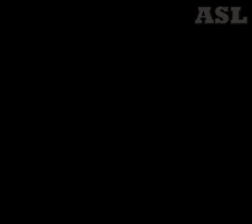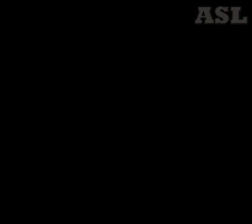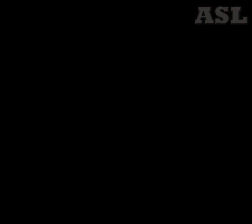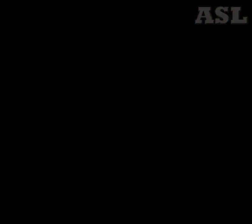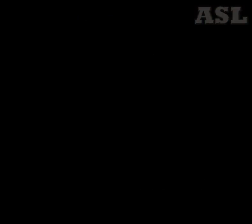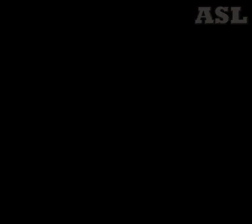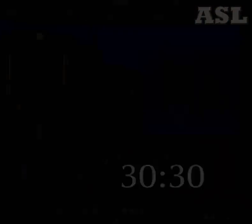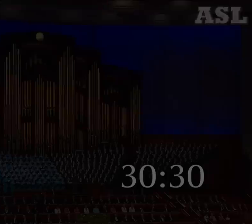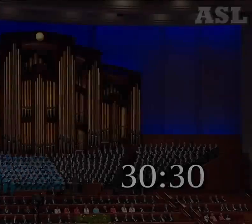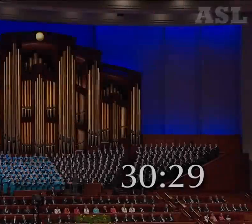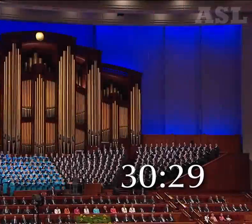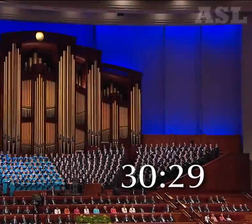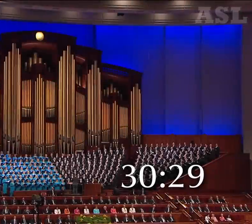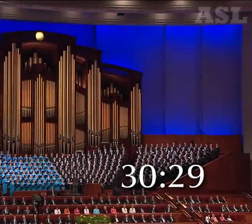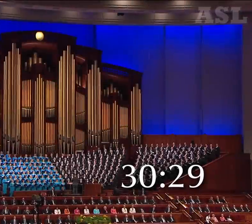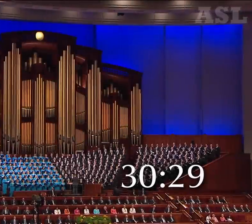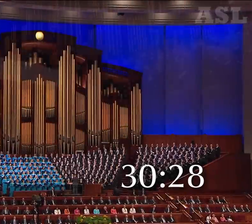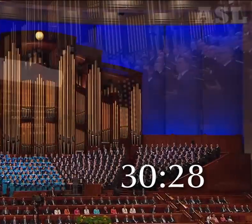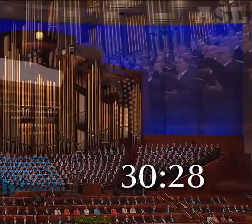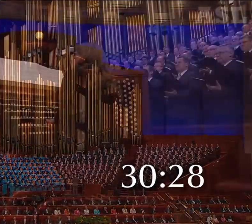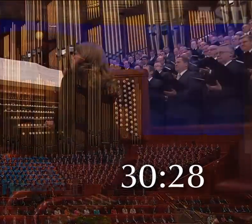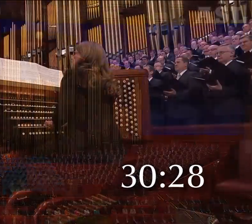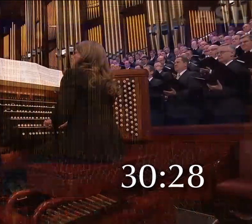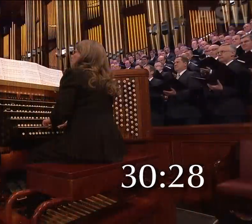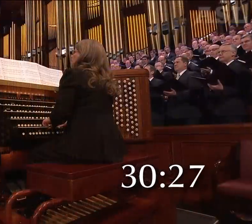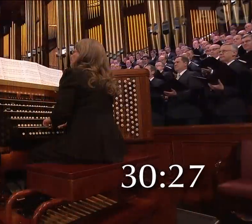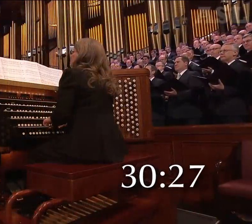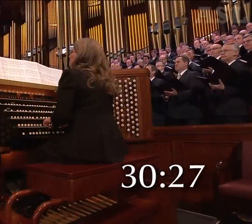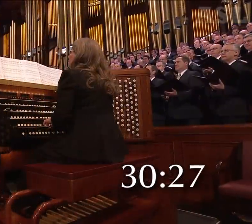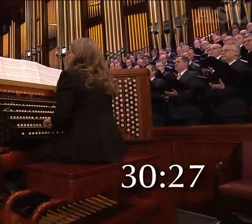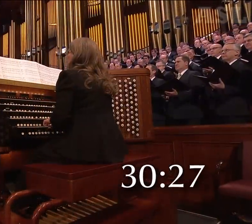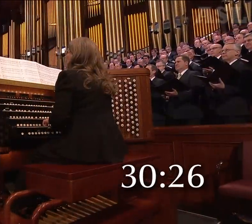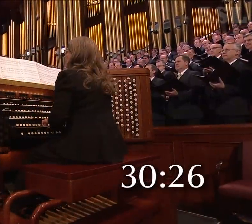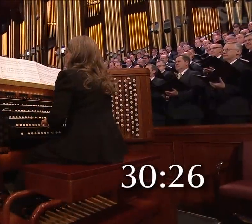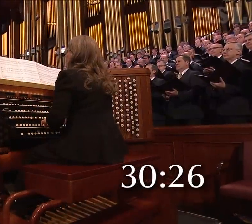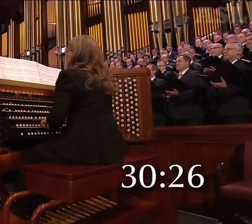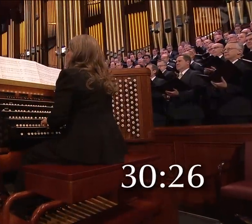THIS IS THE ENGLISH